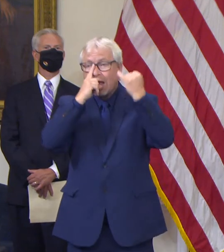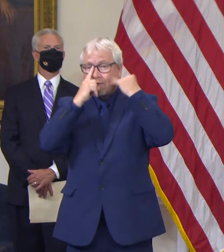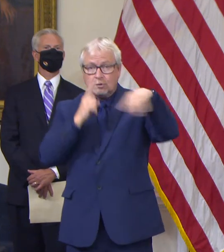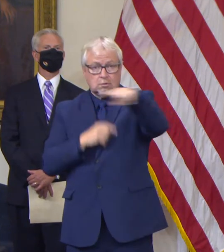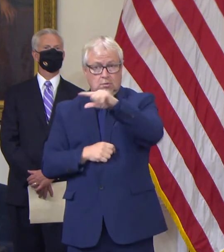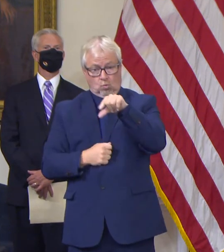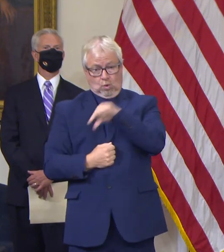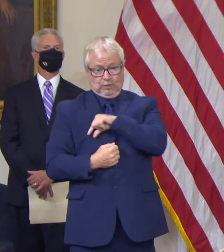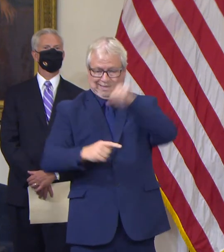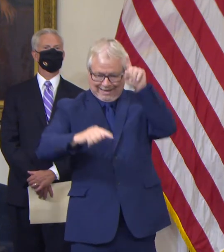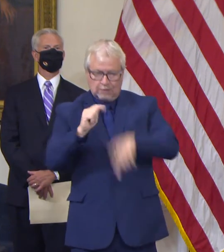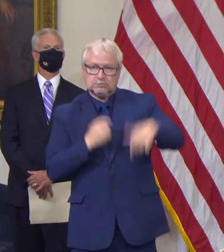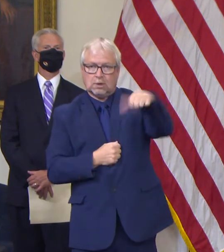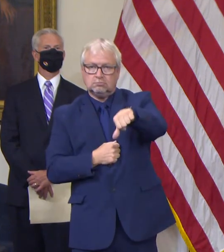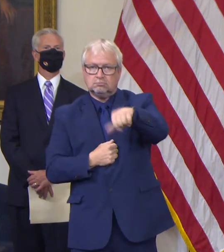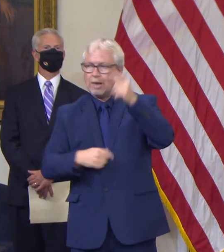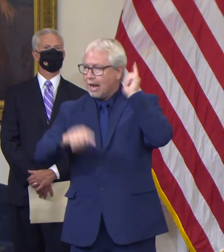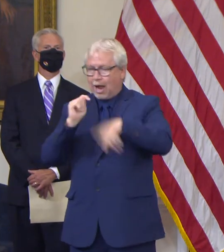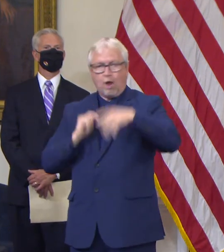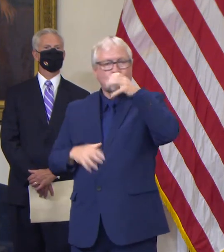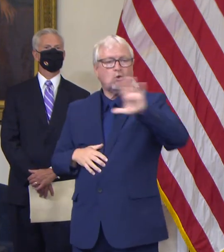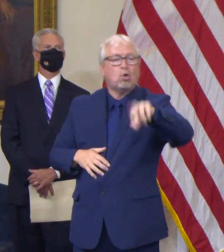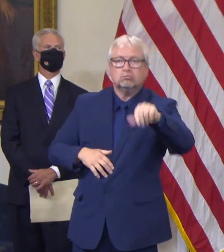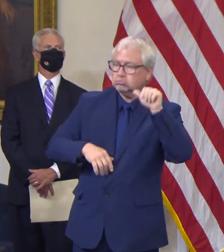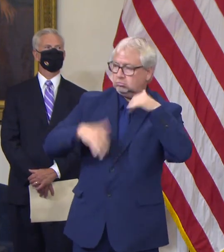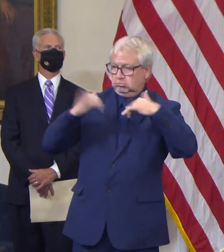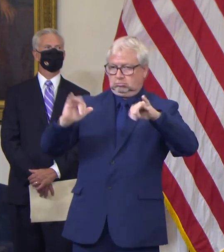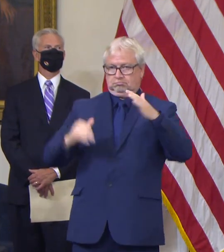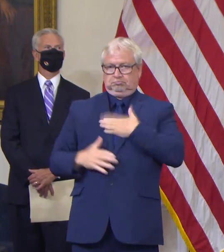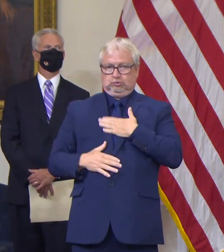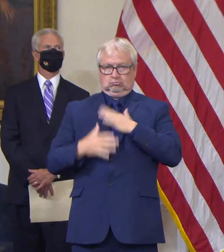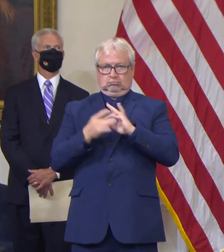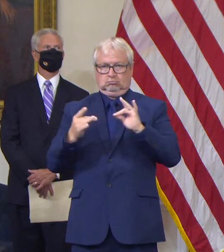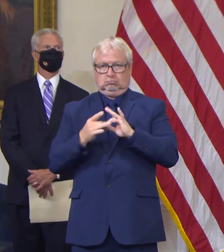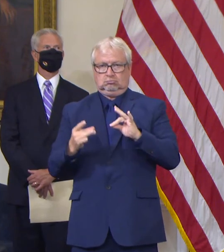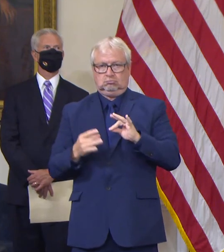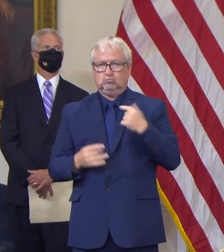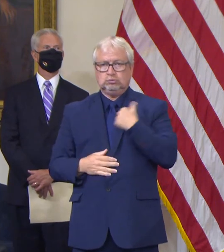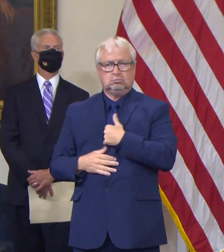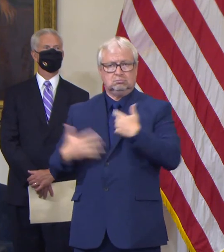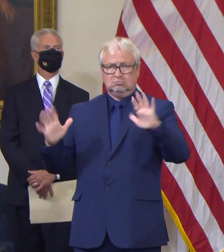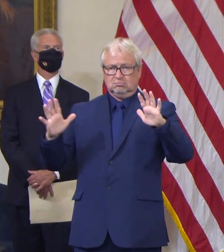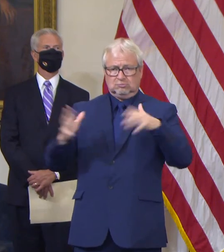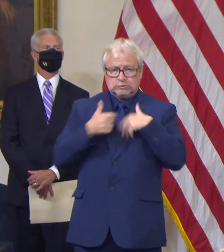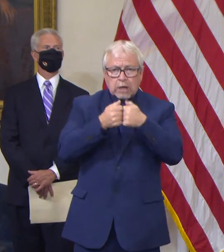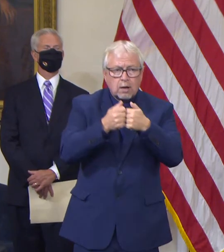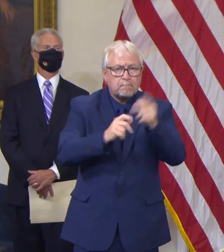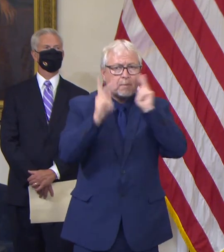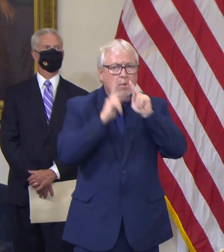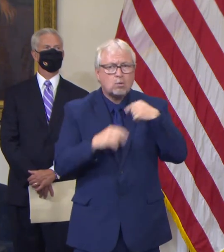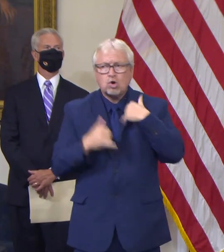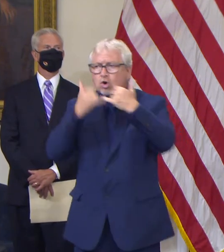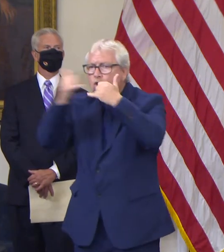providers need to provide the boosters to anyone eligible. They can go on the website. We're contacting every person who is